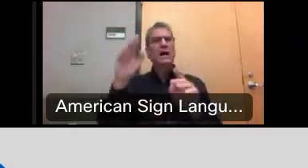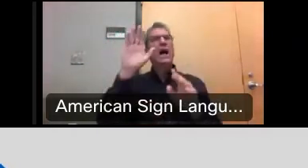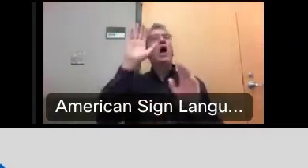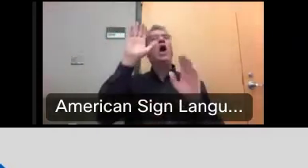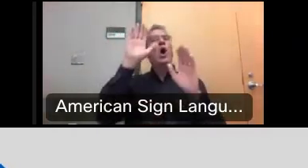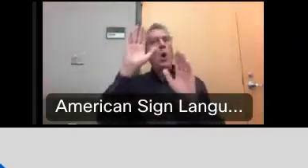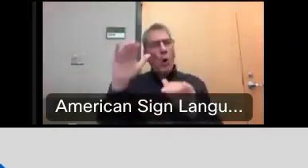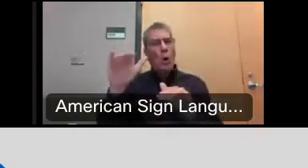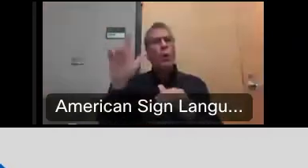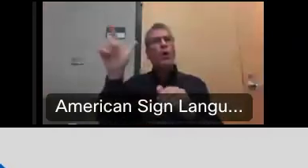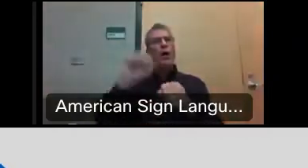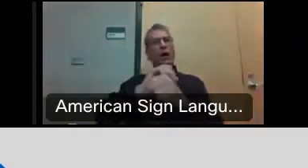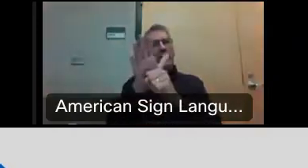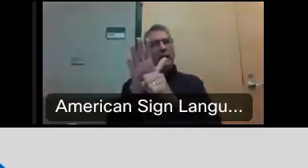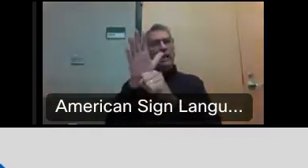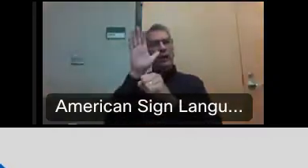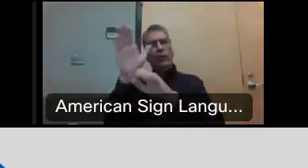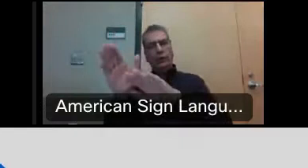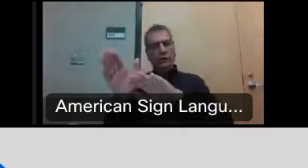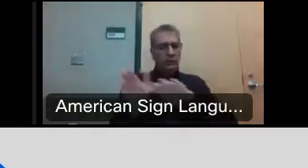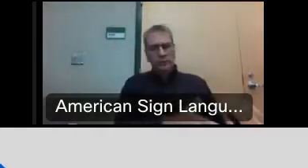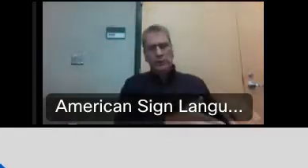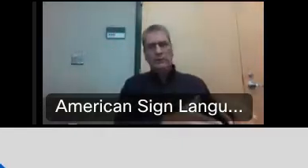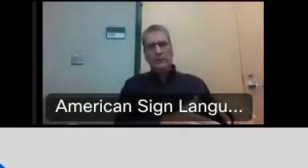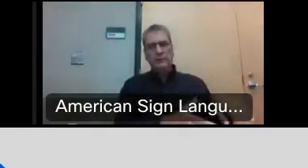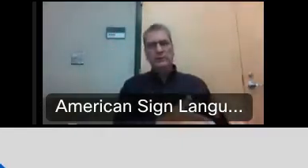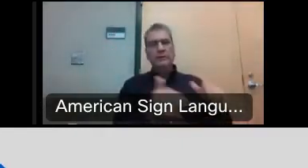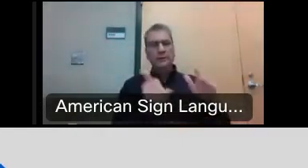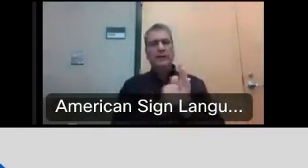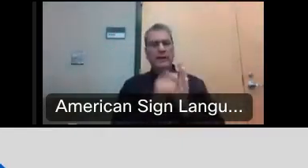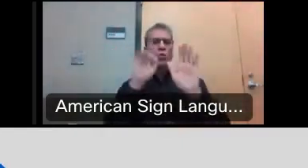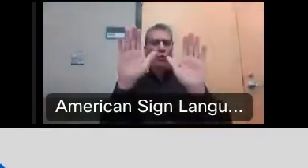is completely. That is an amazing thing. But as I think we'll